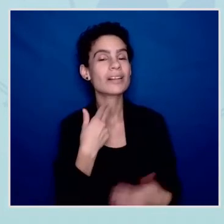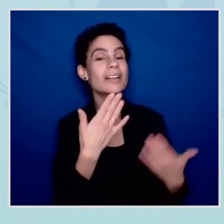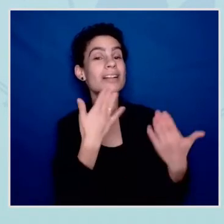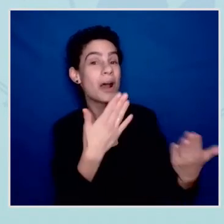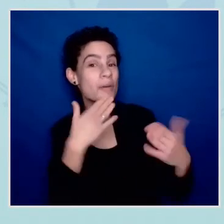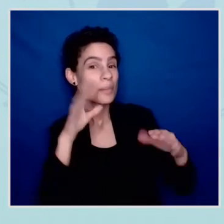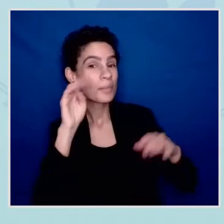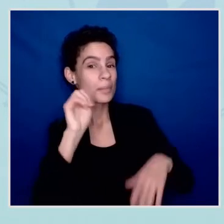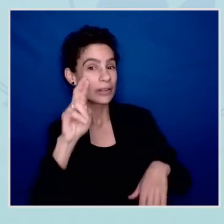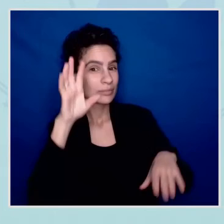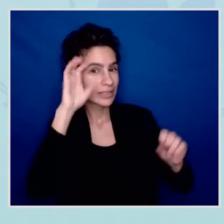THANKS.